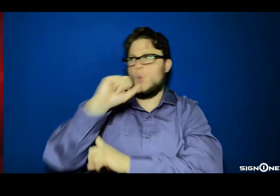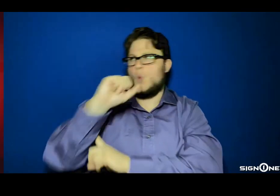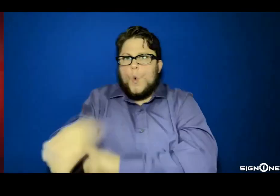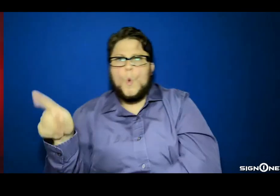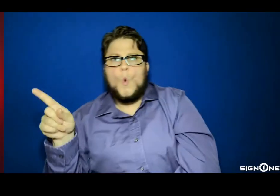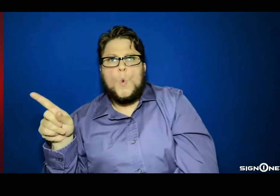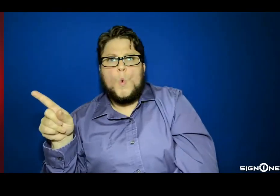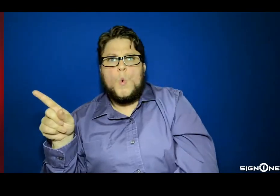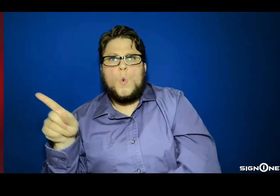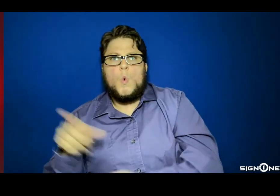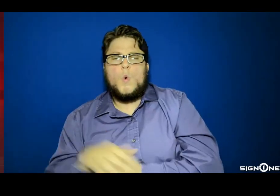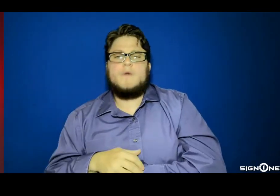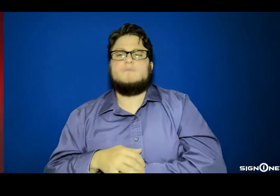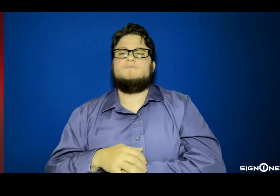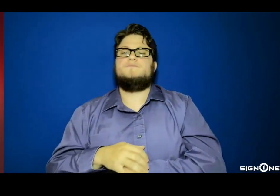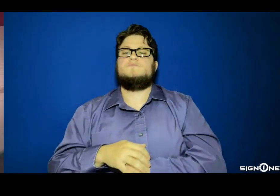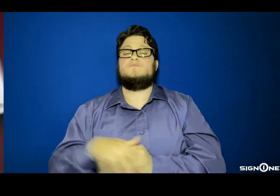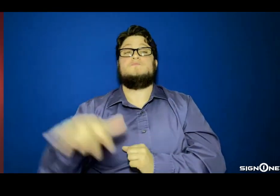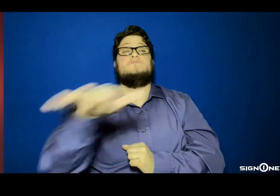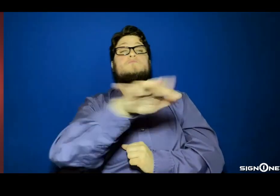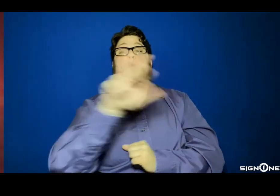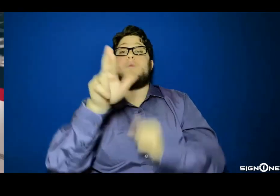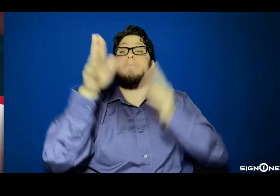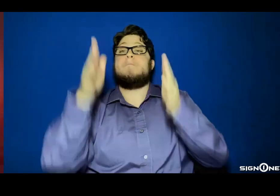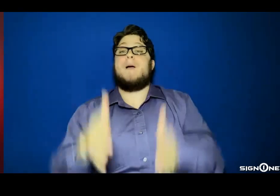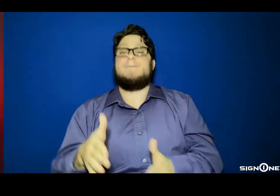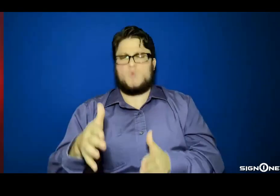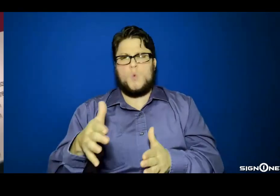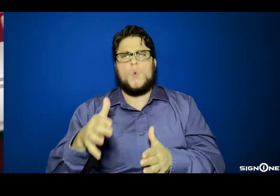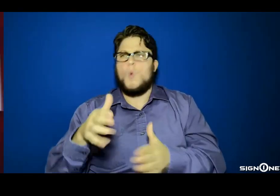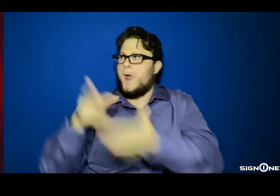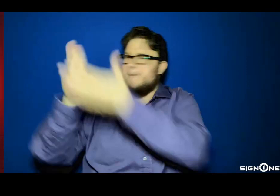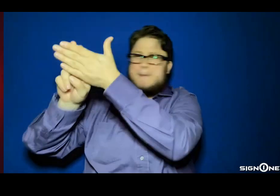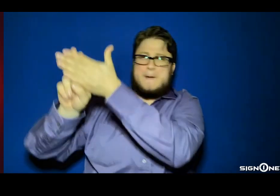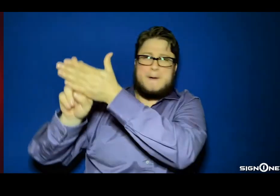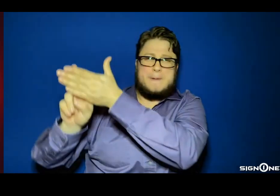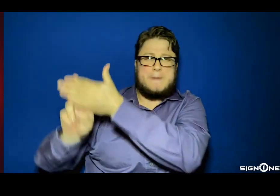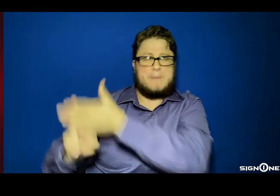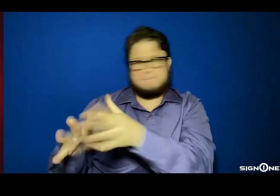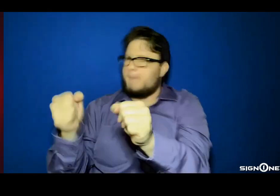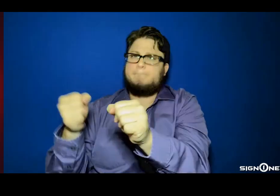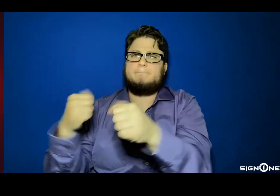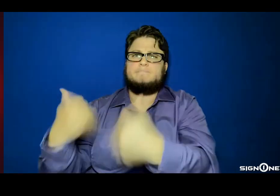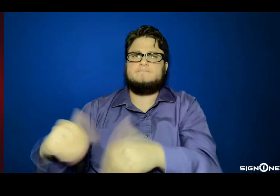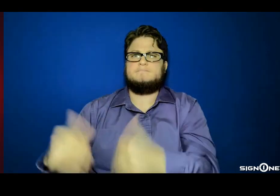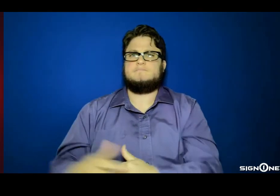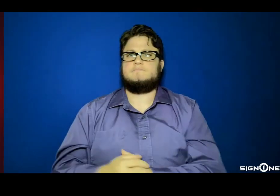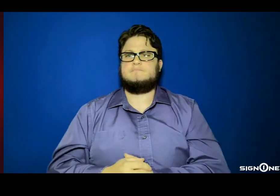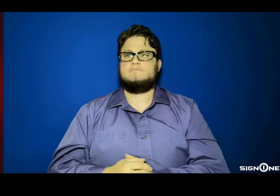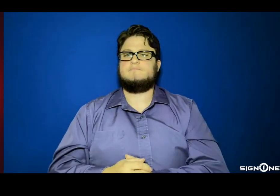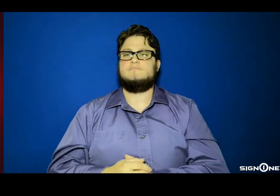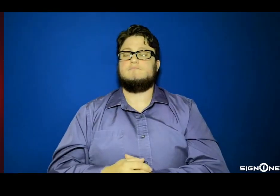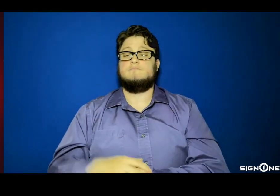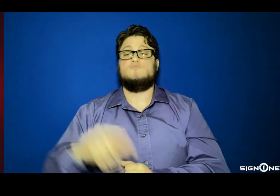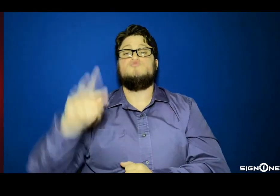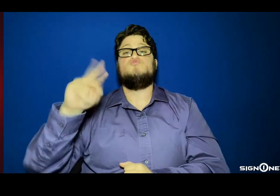who love it. Big-name Republicans are signing up fast.